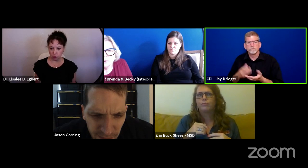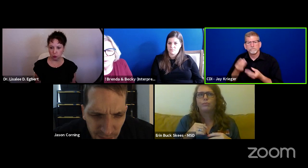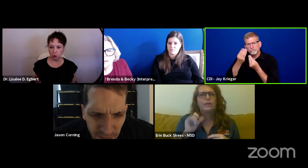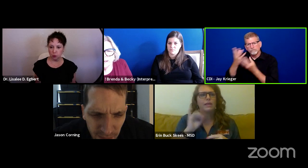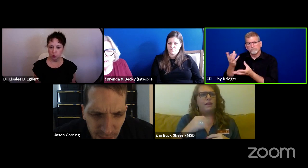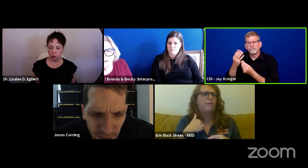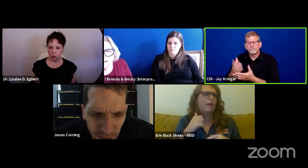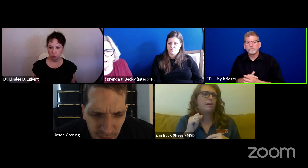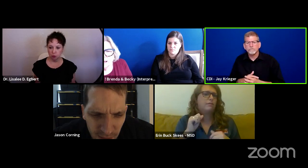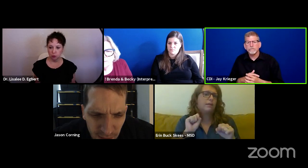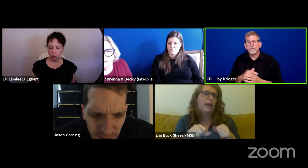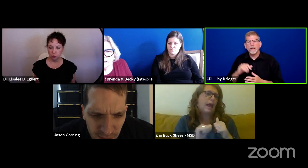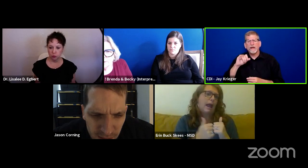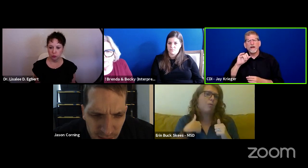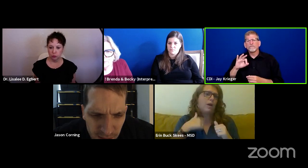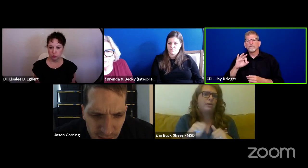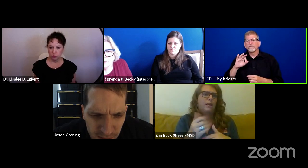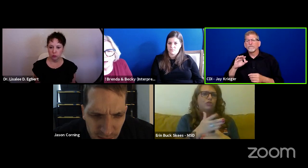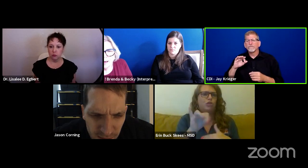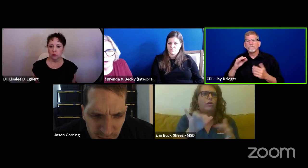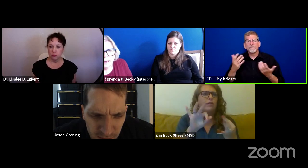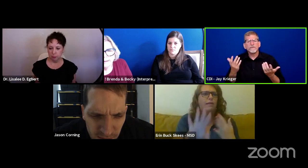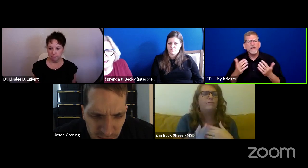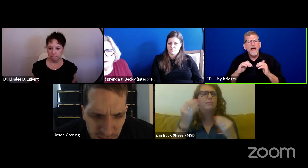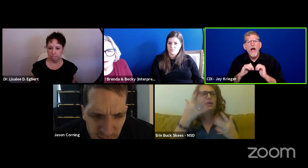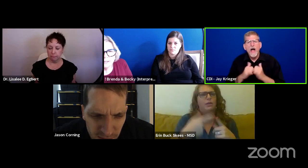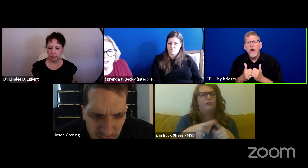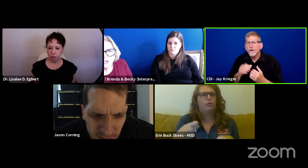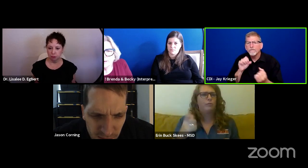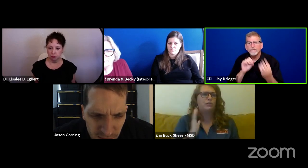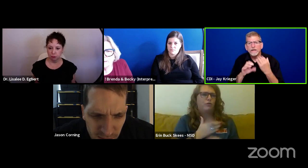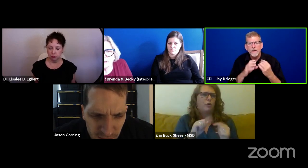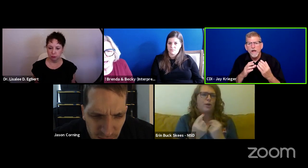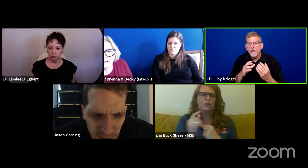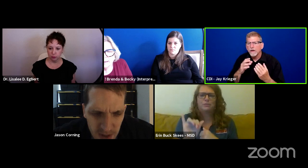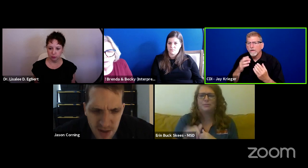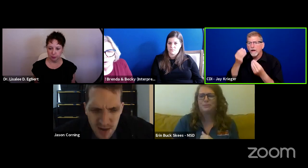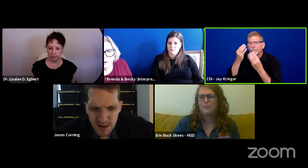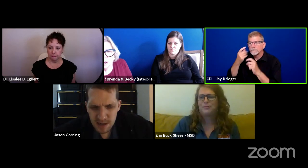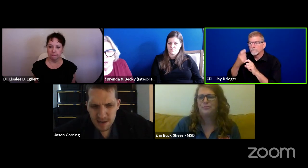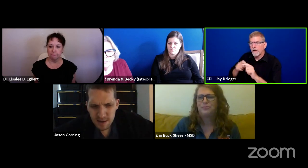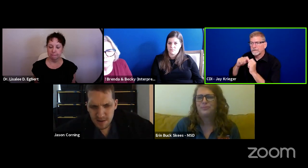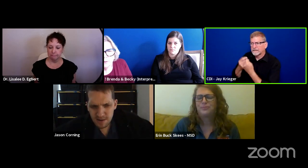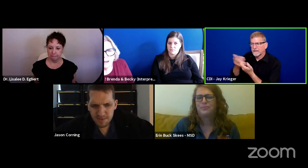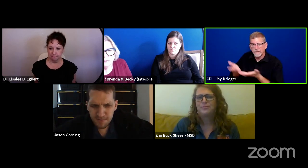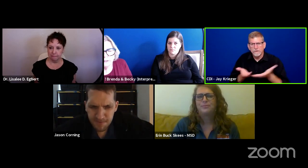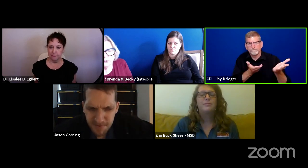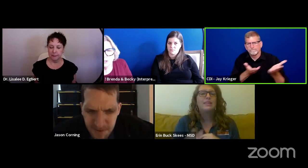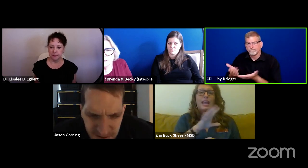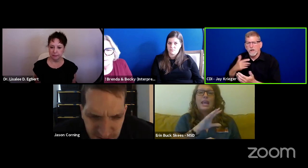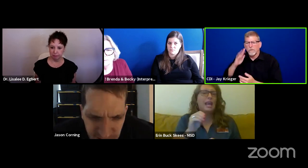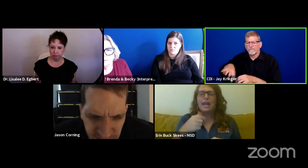And let me know if and how I can share that feedback from our leadership team.